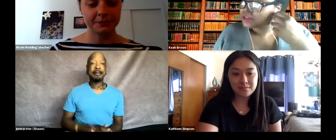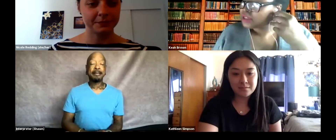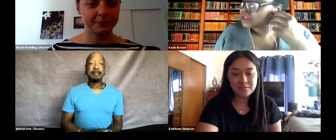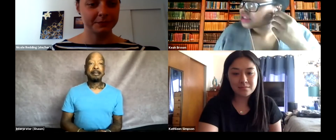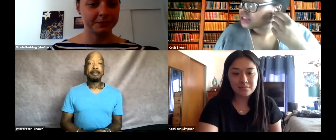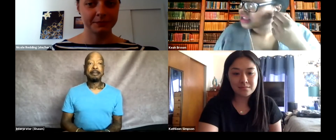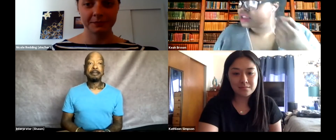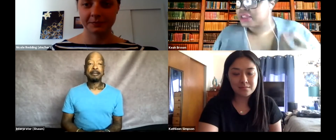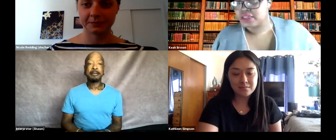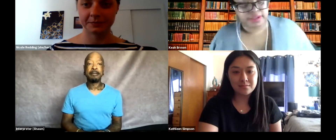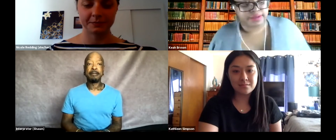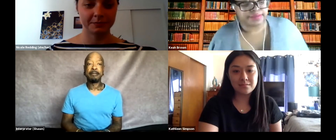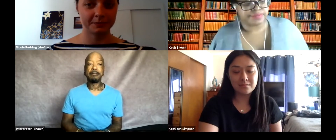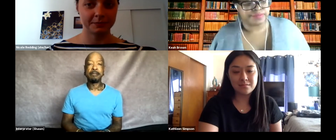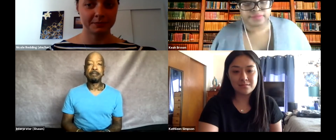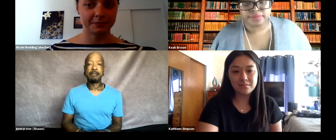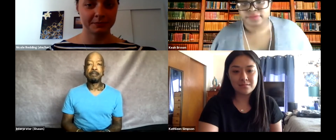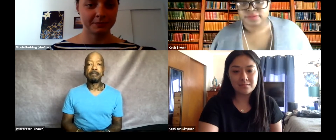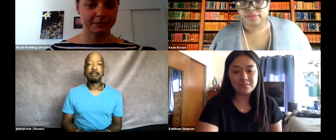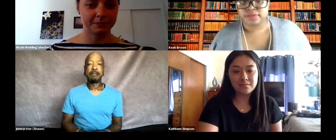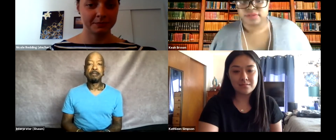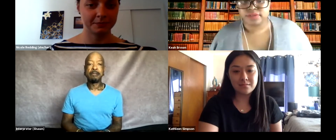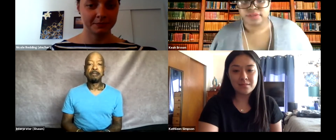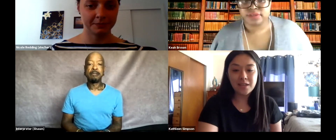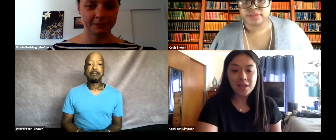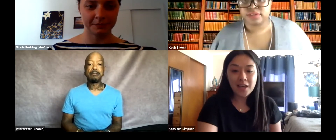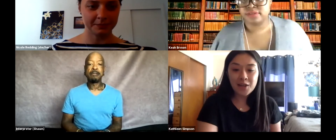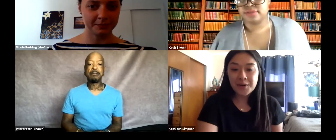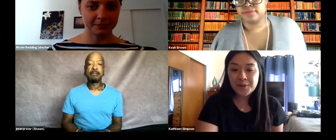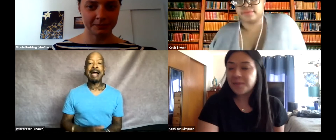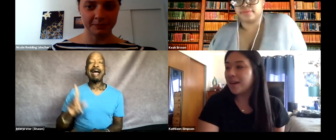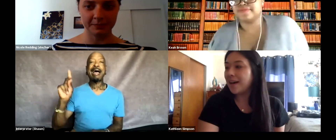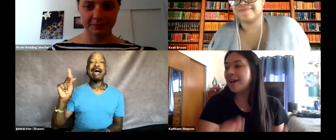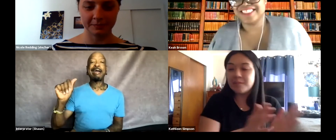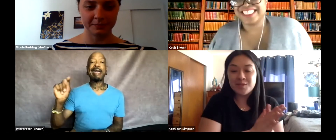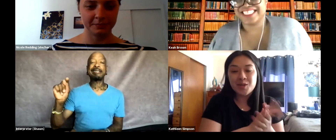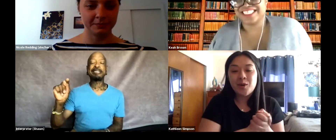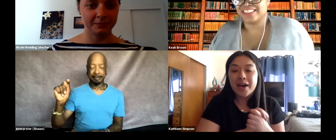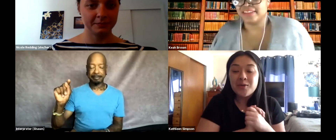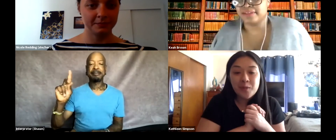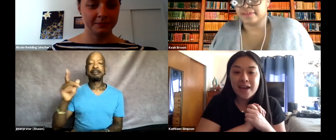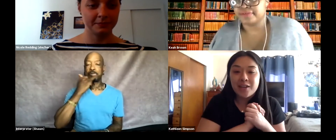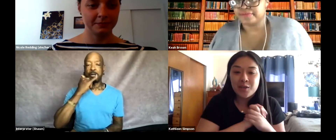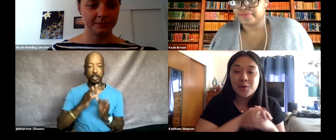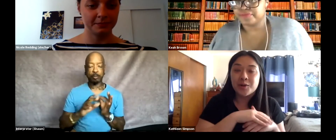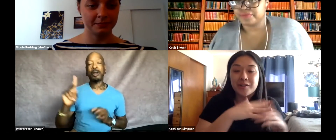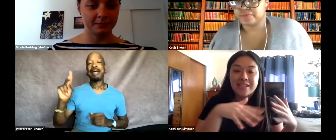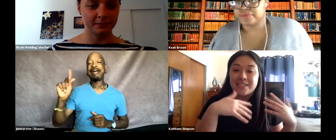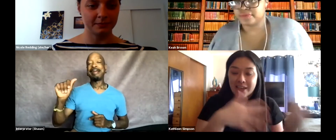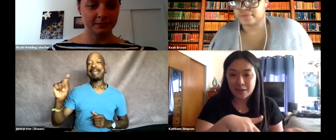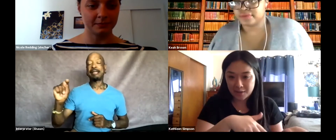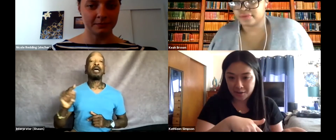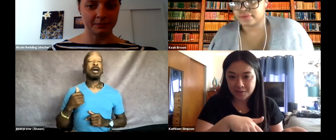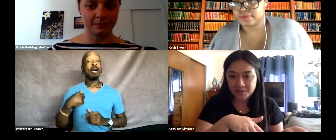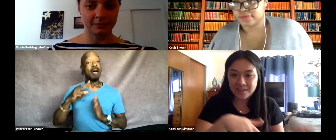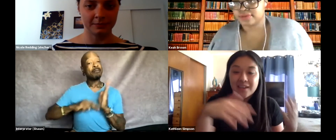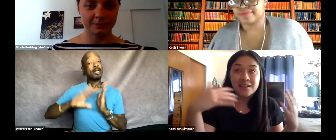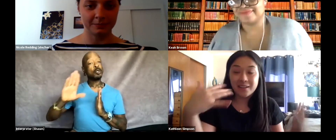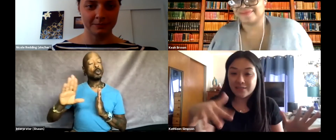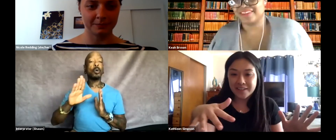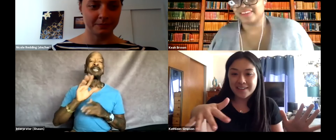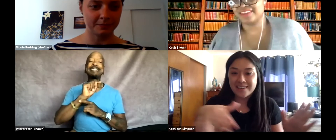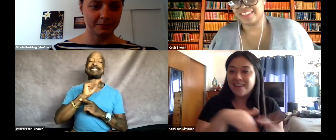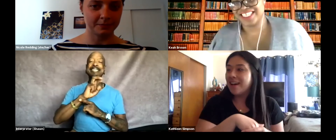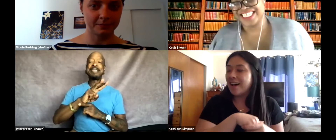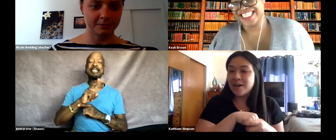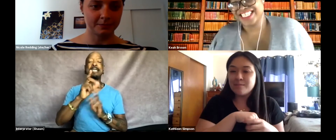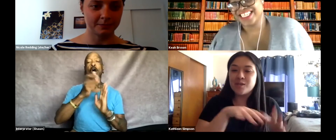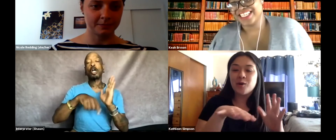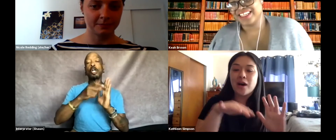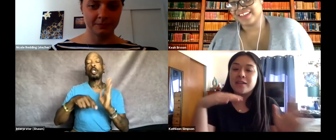Kathleen Simpson: Hello um so I read your Grey's Anatomy article loved it um so this